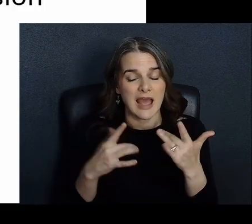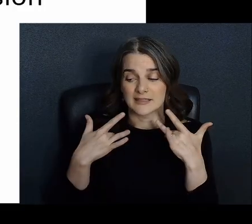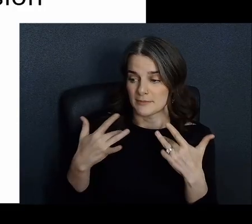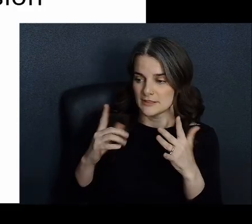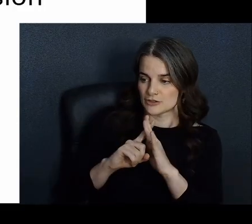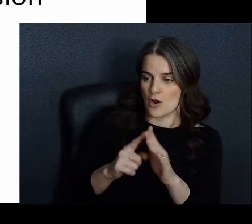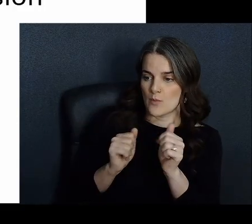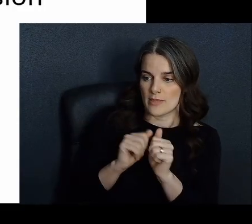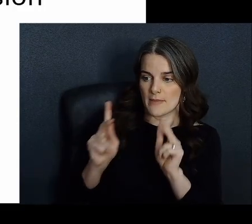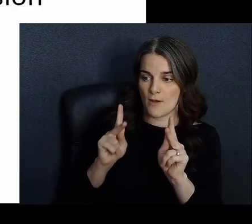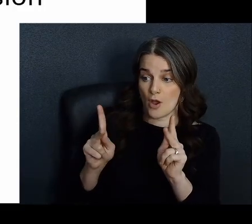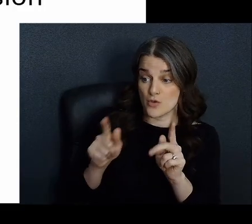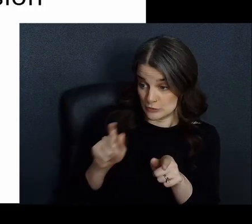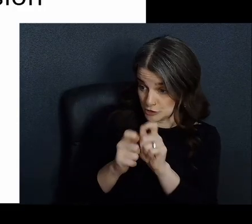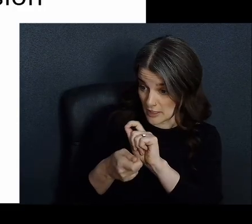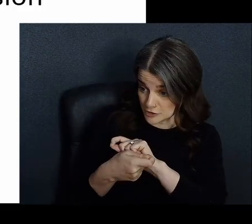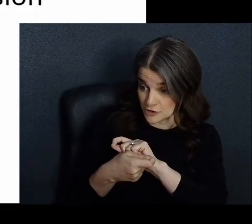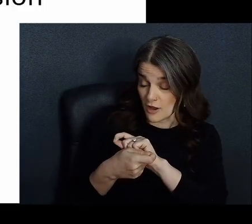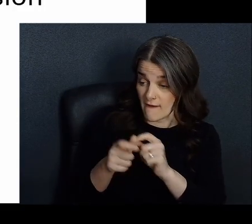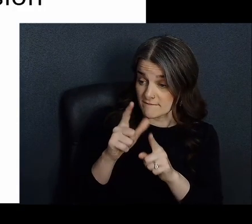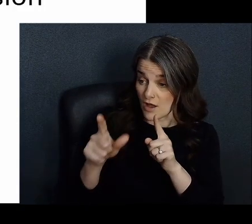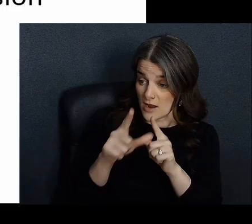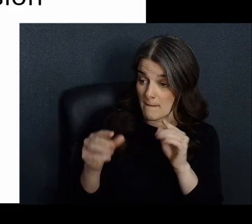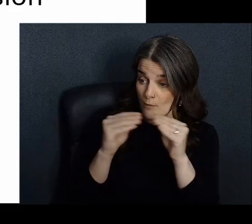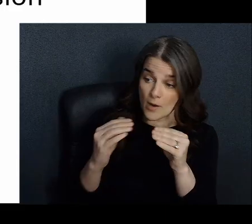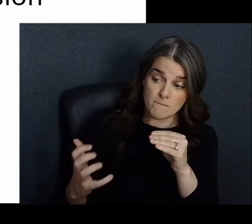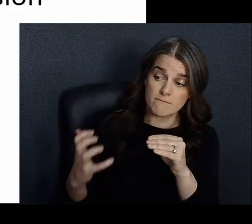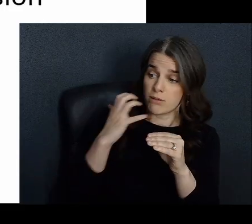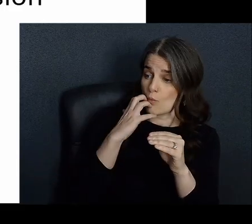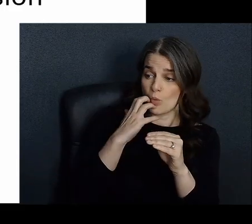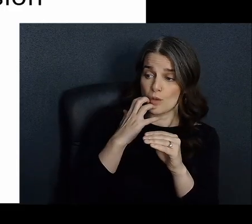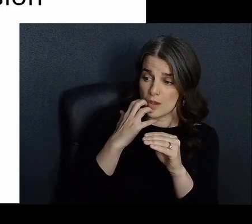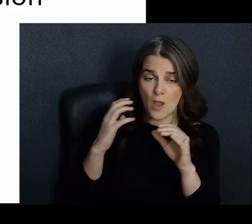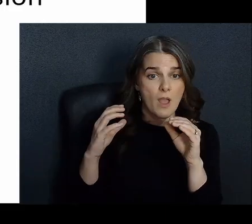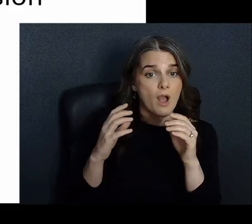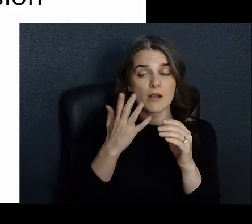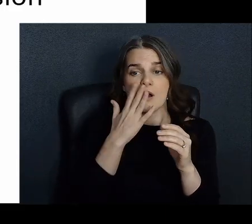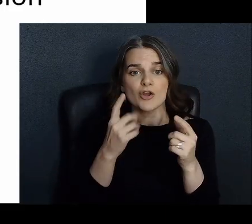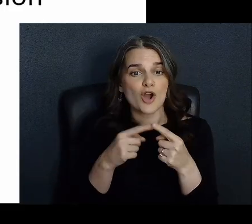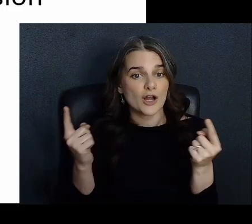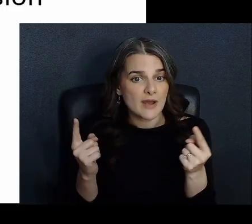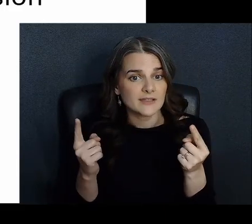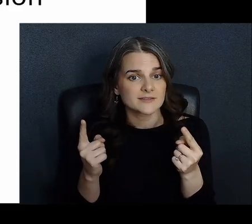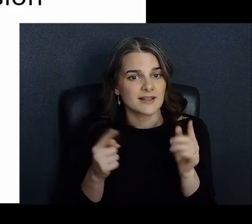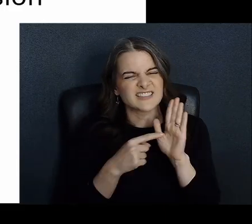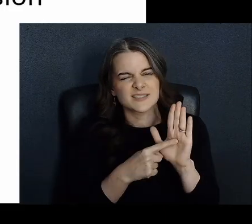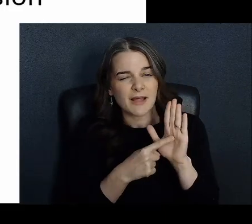if you just change the font sizes, make it bold, change the color contrast and display settings, whether that helps first.